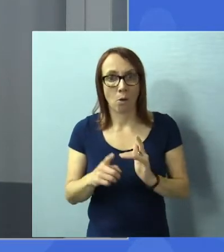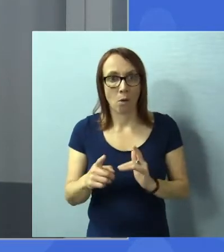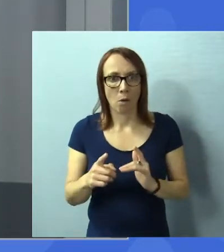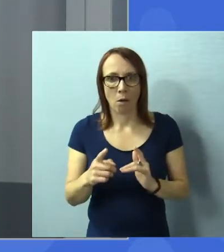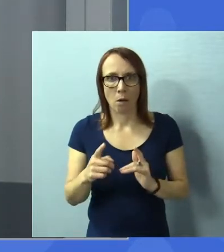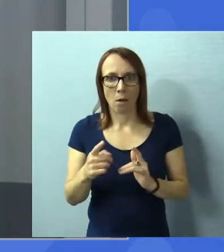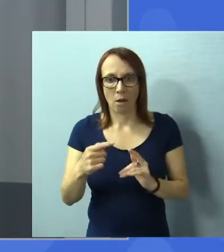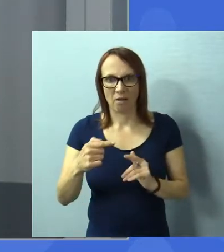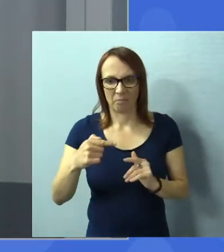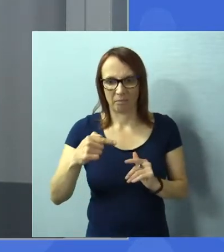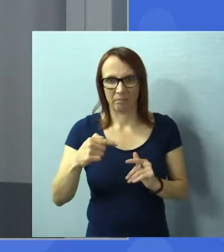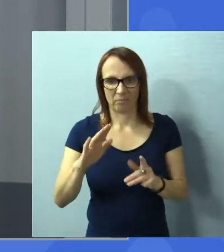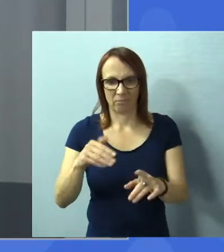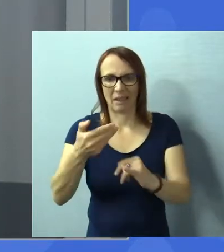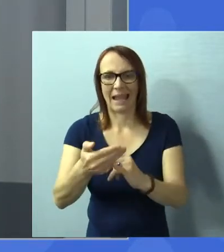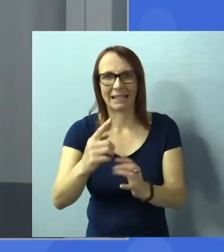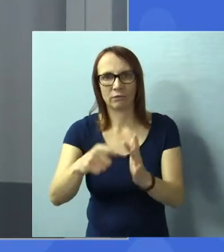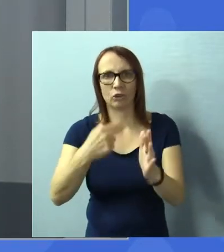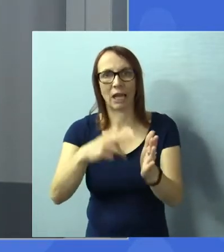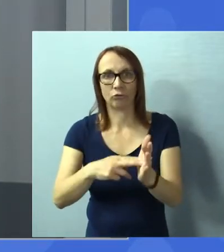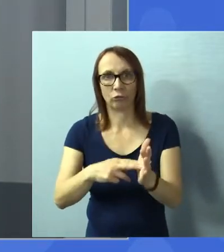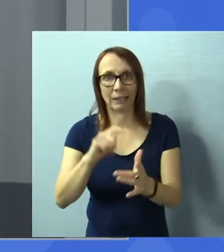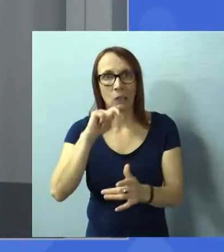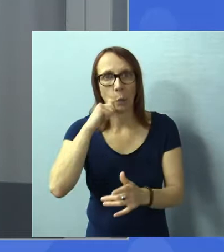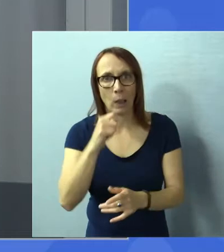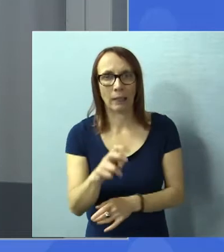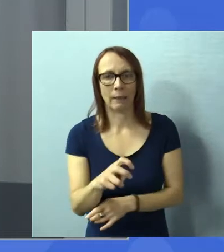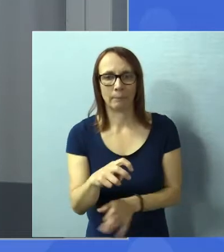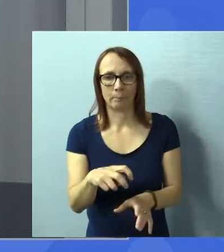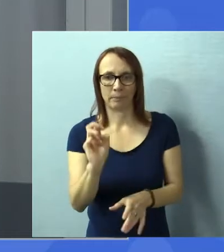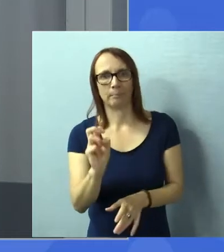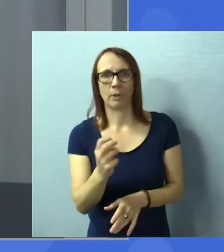the end of this month we well leave the European Union on the 31st of January